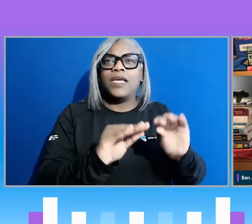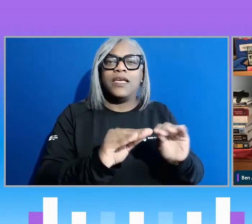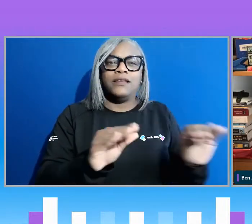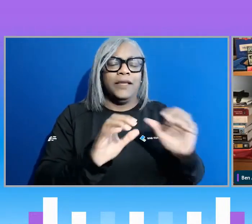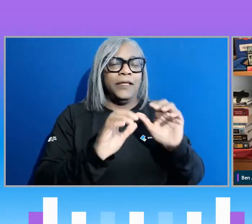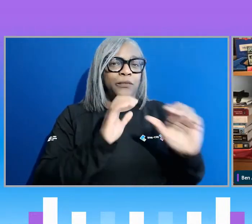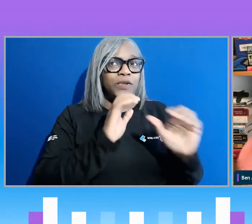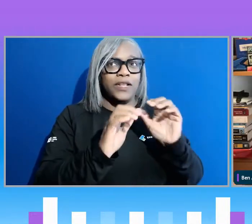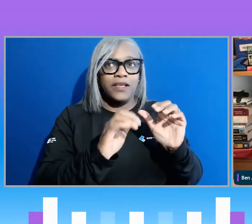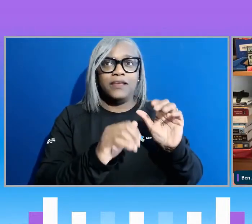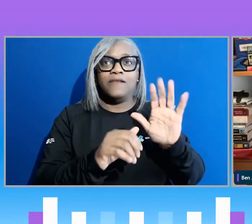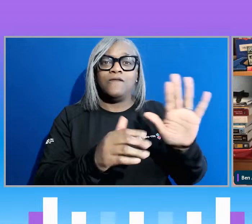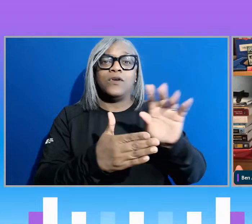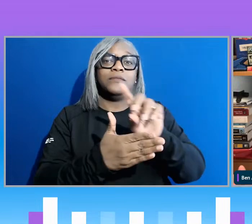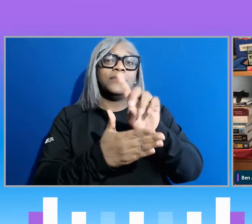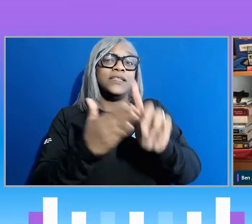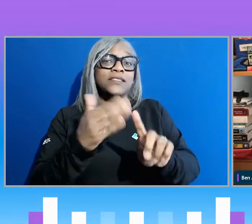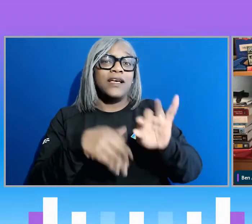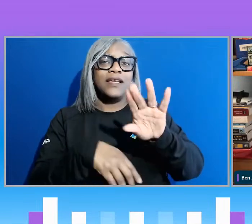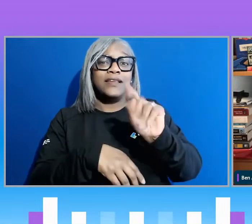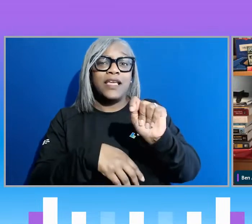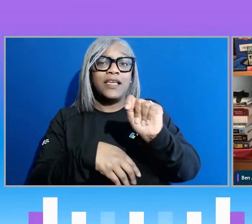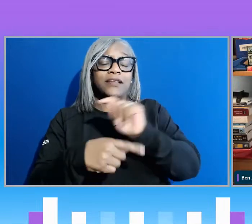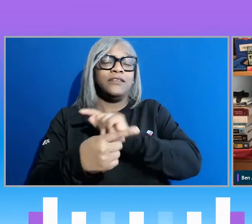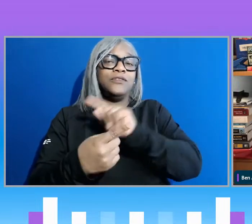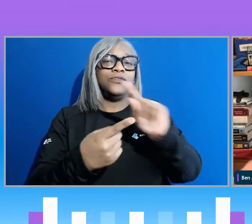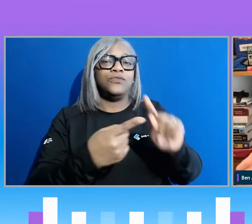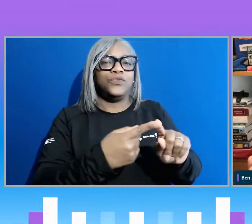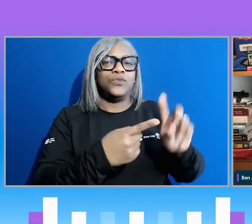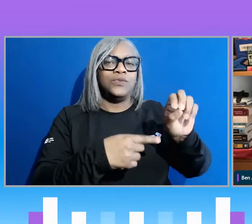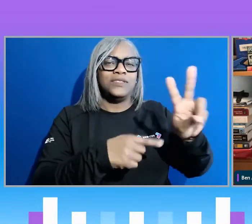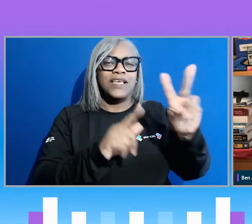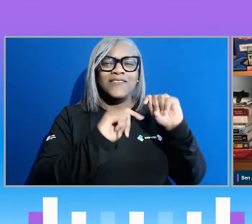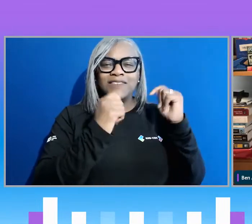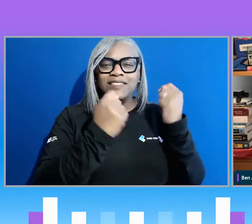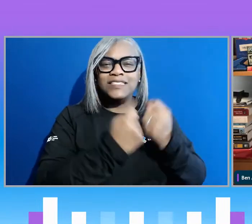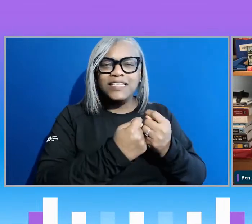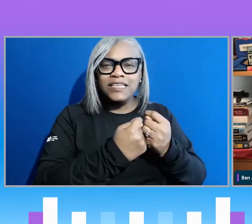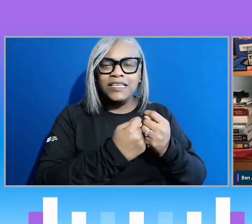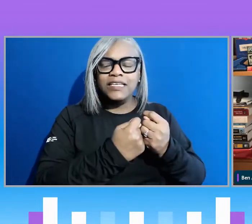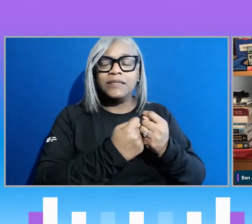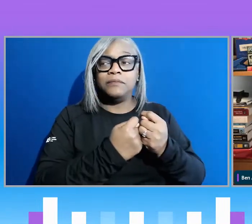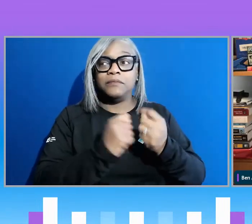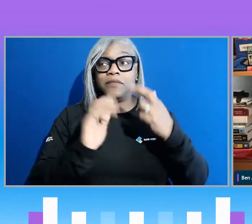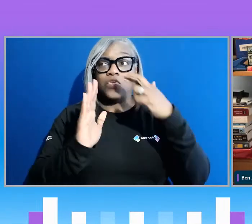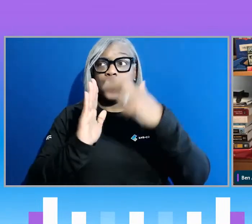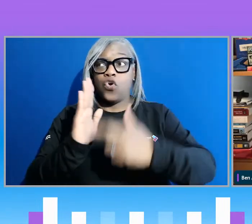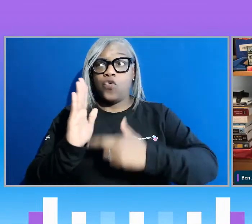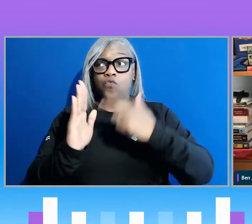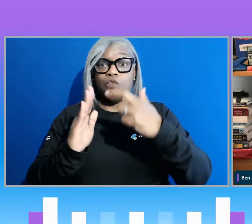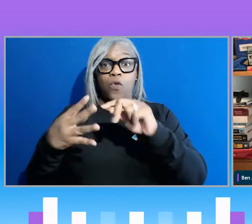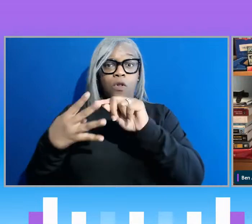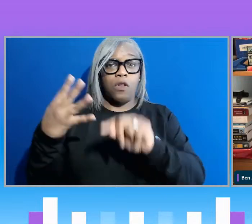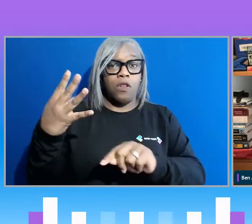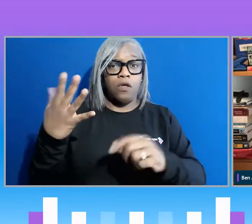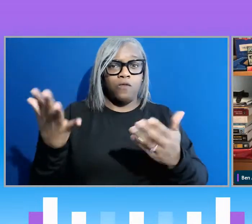your designer to your dev team what the accessible, you know, role should be, what the